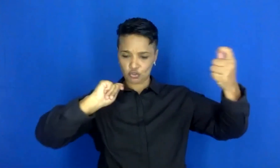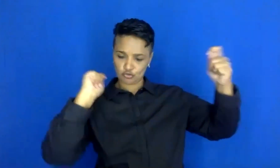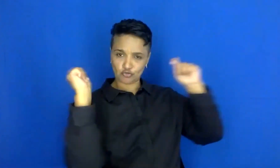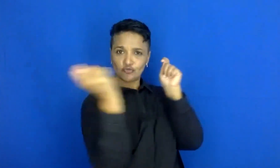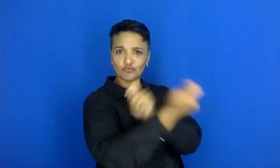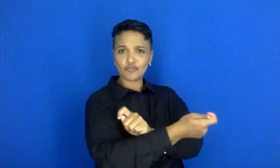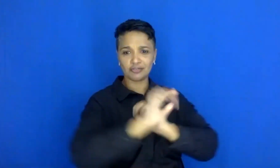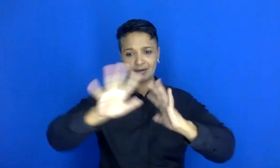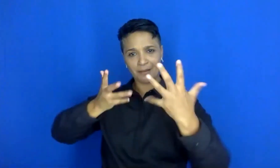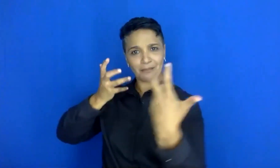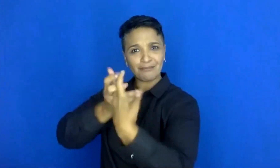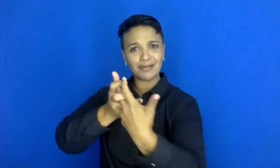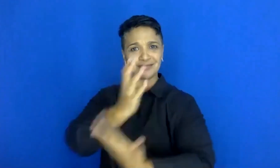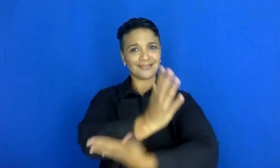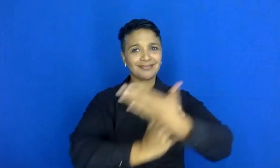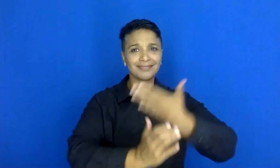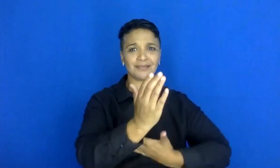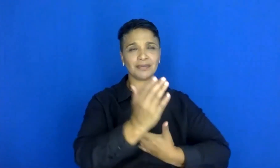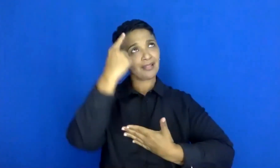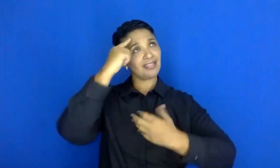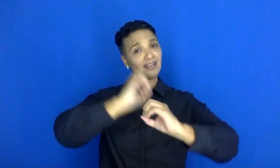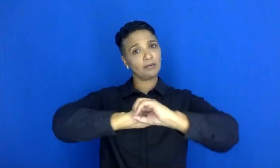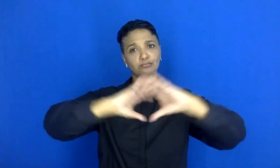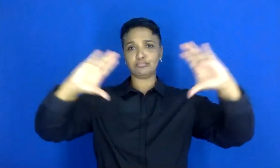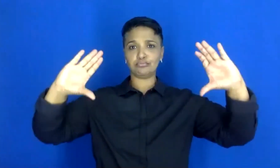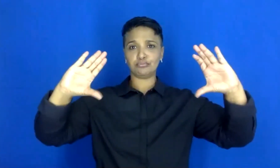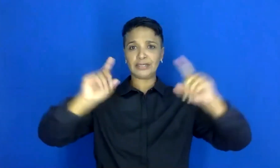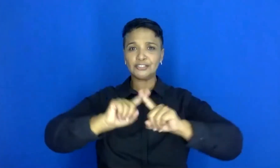things especially as they go virtual and there are new ways in which we are thinking about these